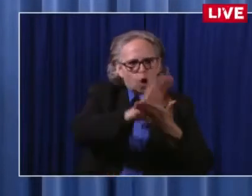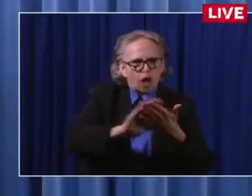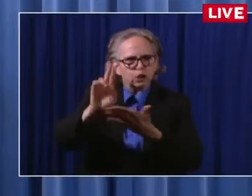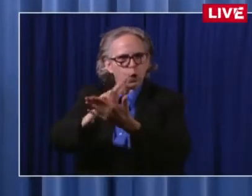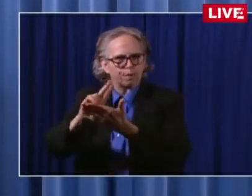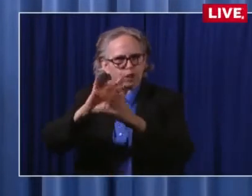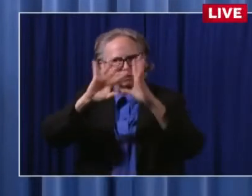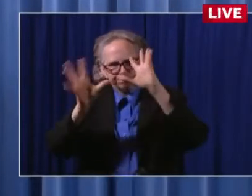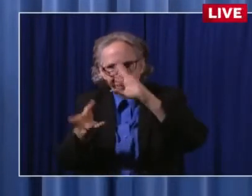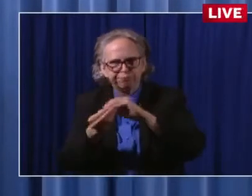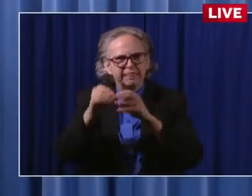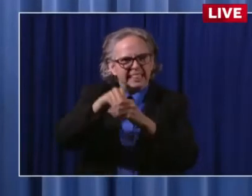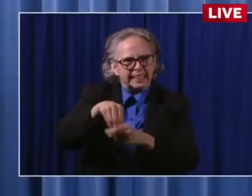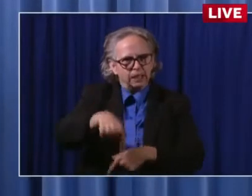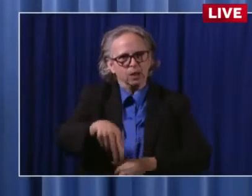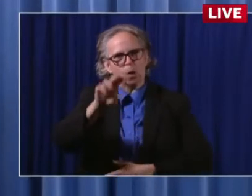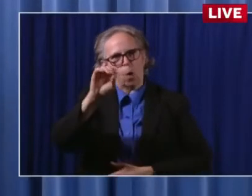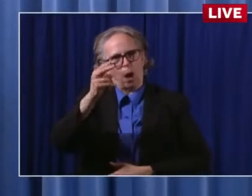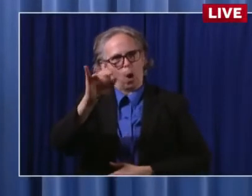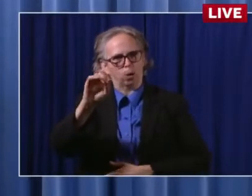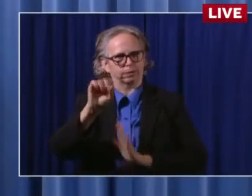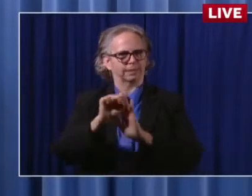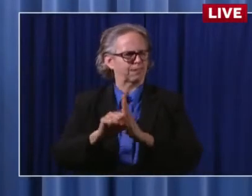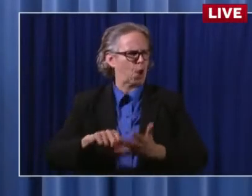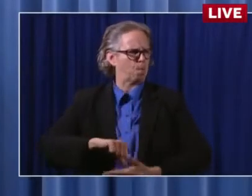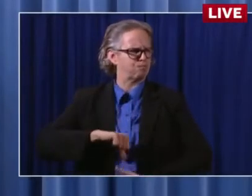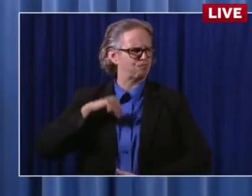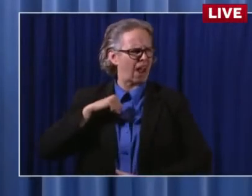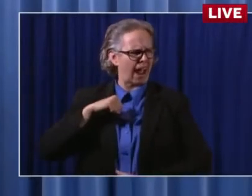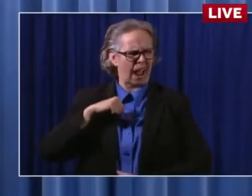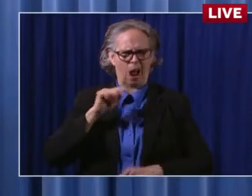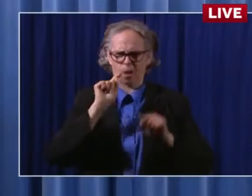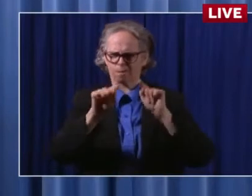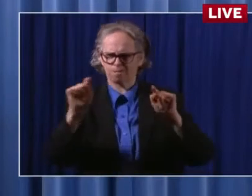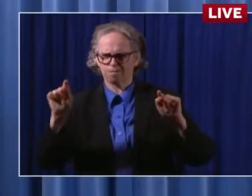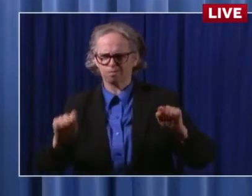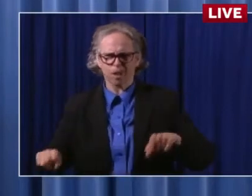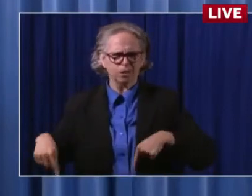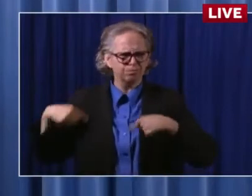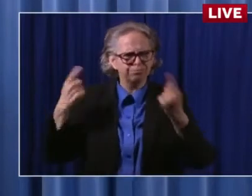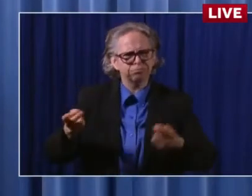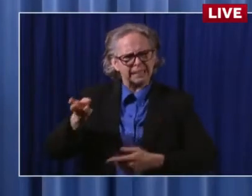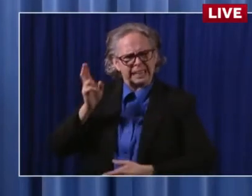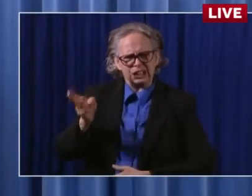167 INSTITUTIONS OF HIGHER LEARNING IN THE STATE OF OHIO.